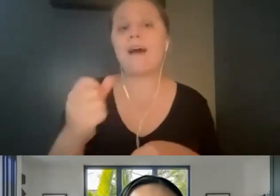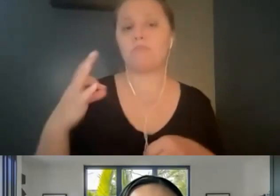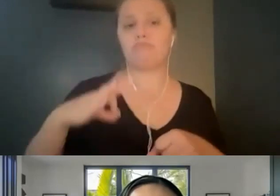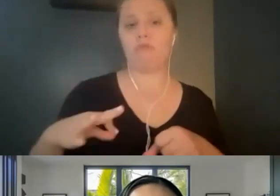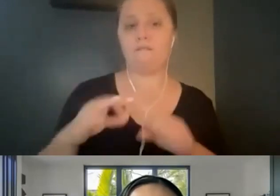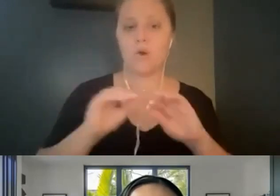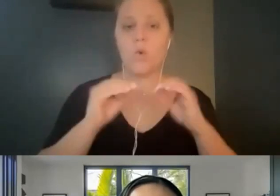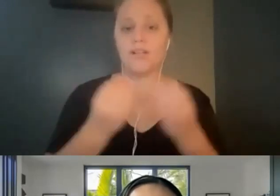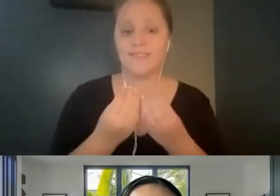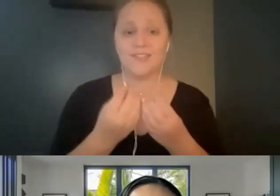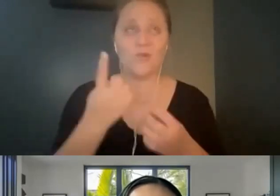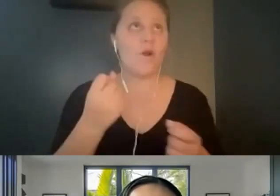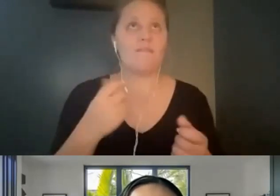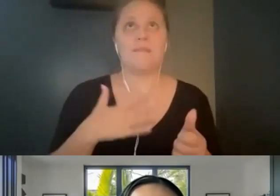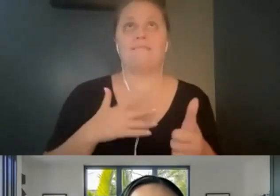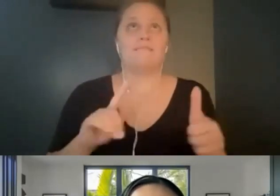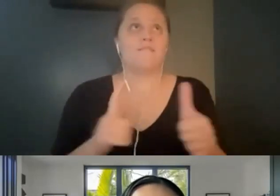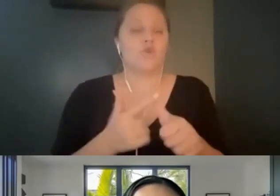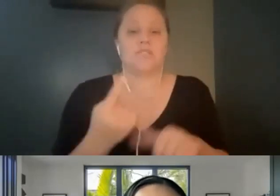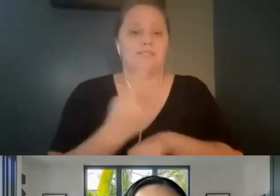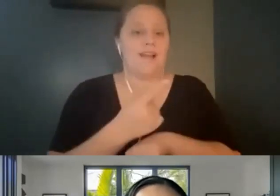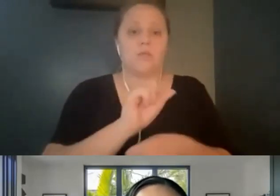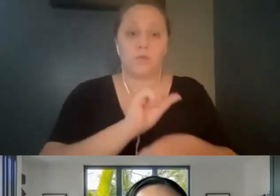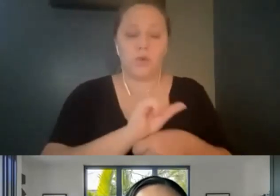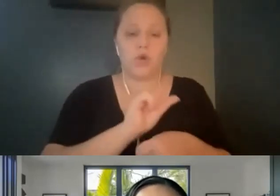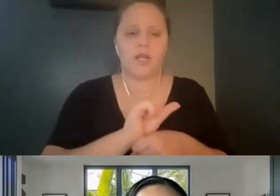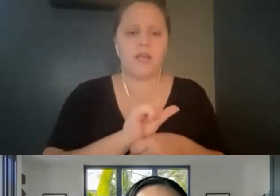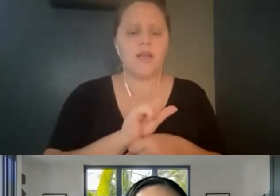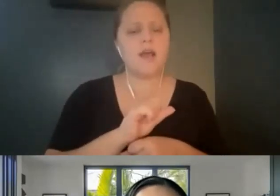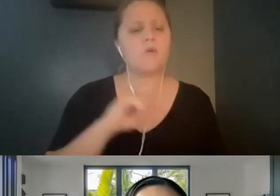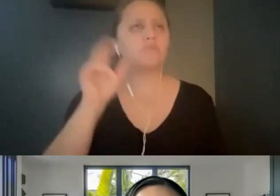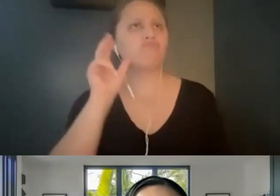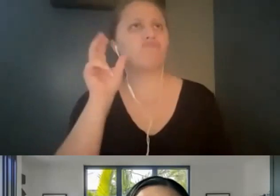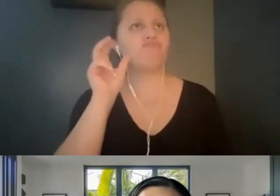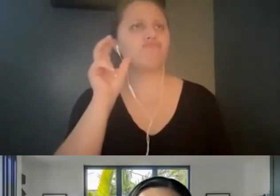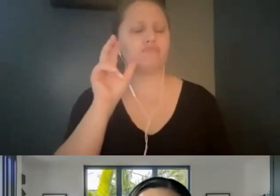days on my job and I overheard a hearing person